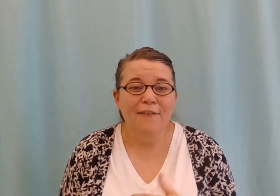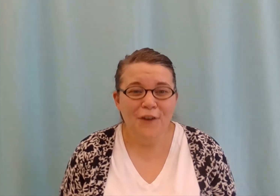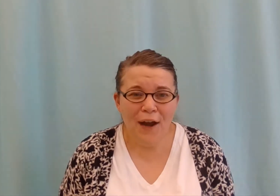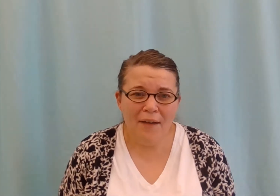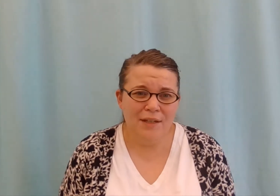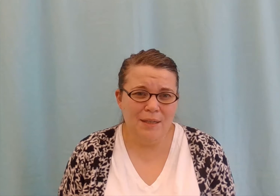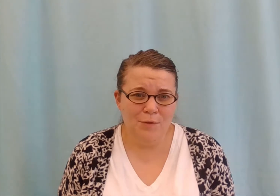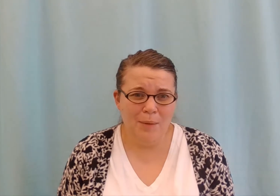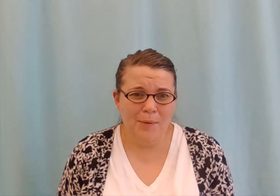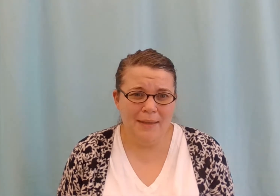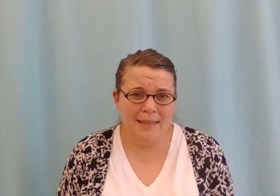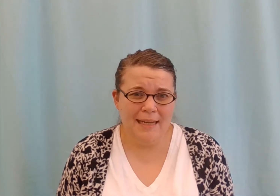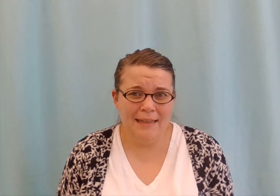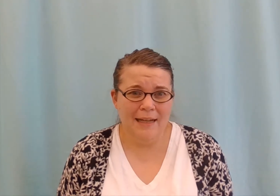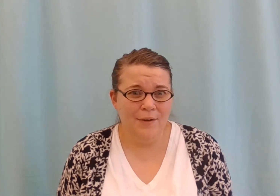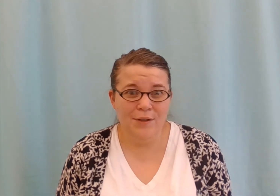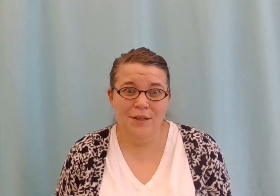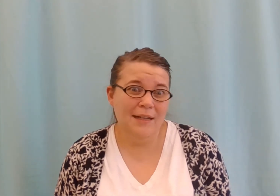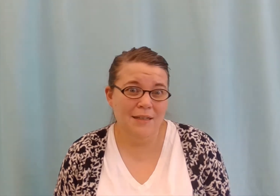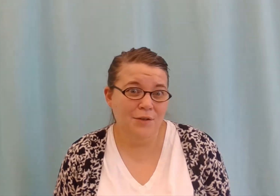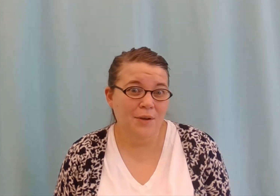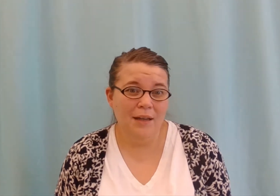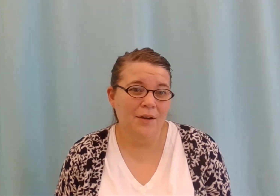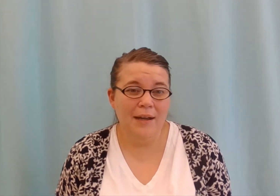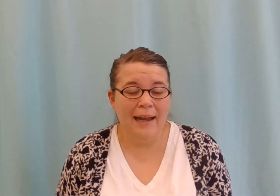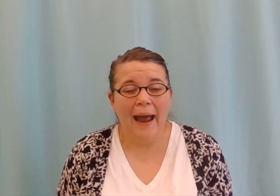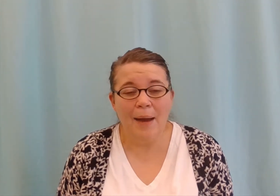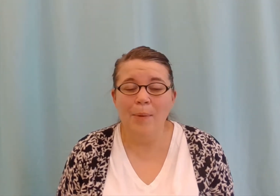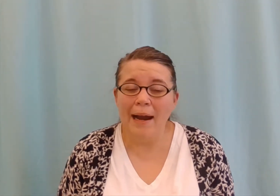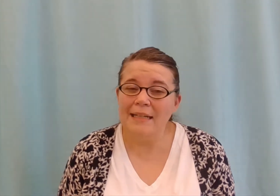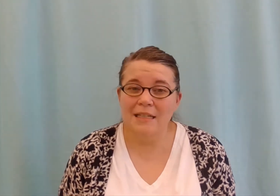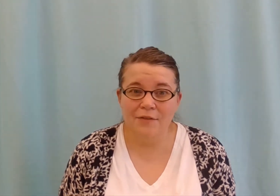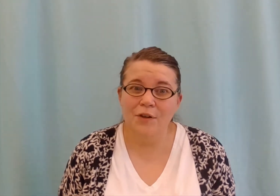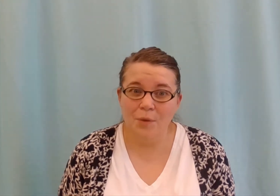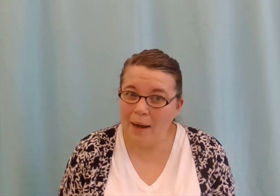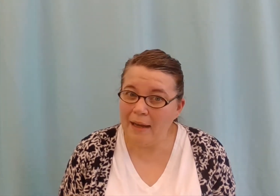you're having some trouble with the sign language, that's totally ok. I practiced for a while